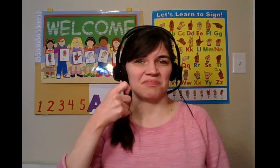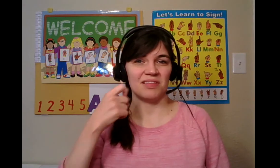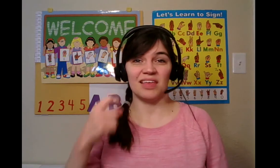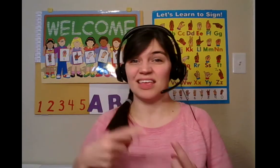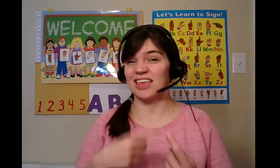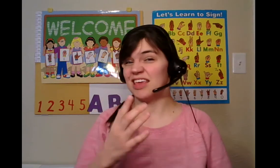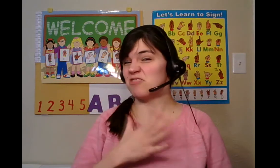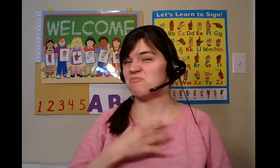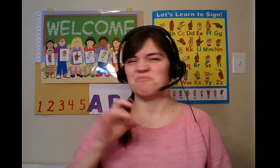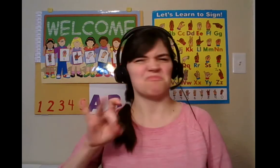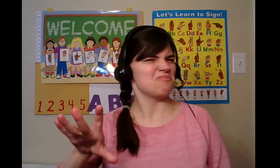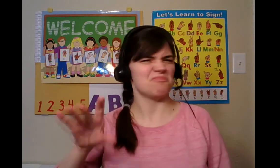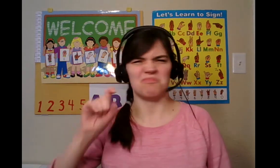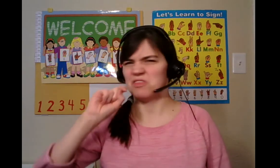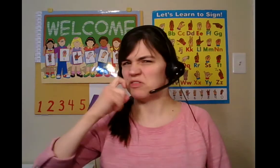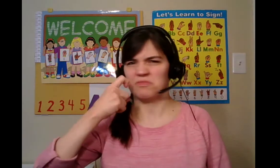He...